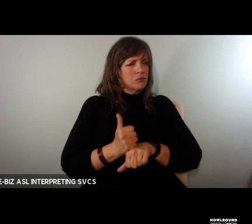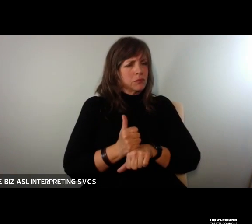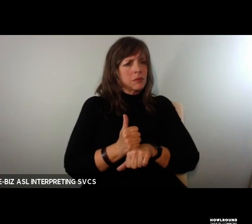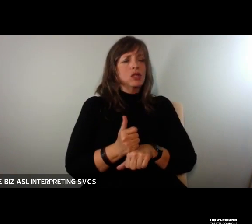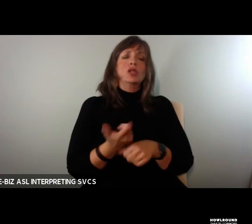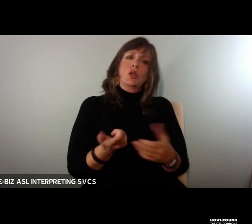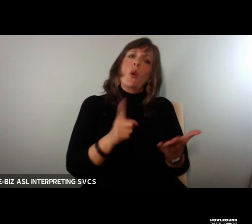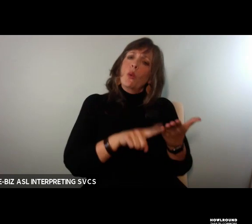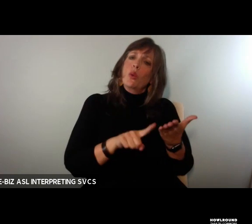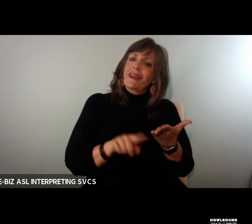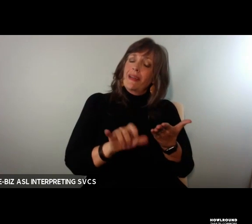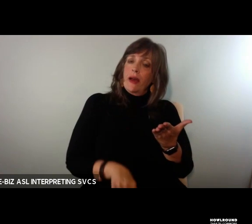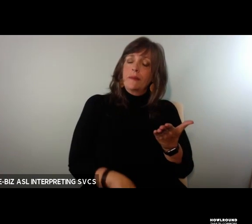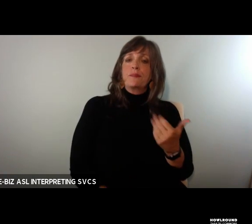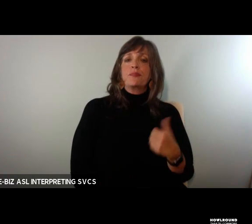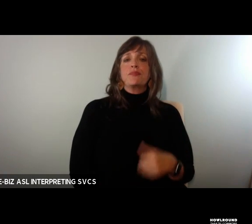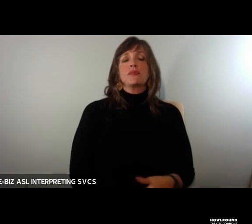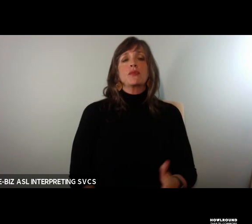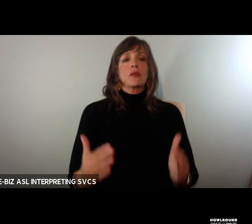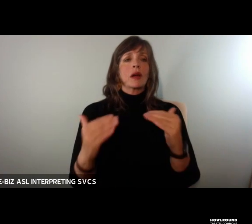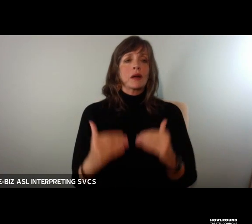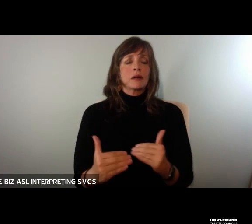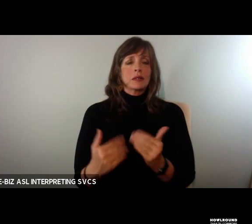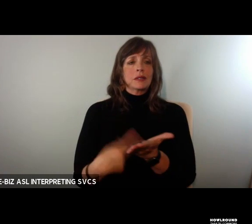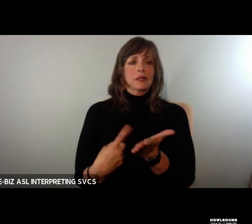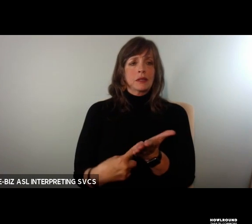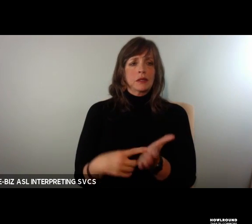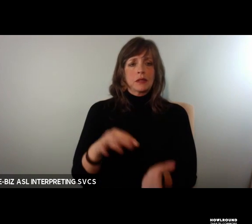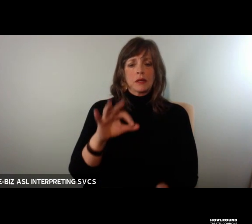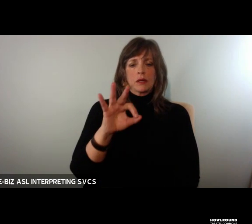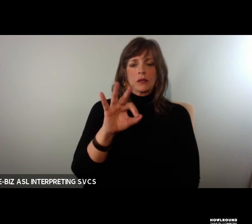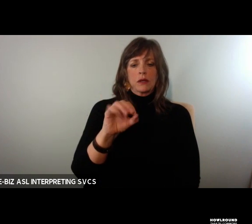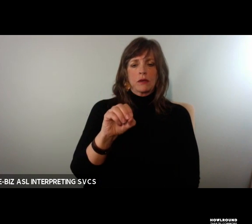Next, after that, we can talk about what's called the the Force Majeure and cancellation clauses